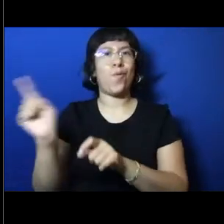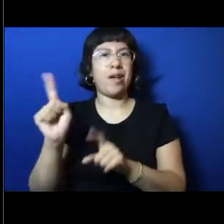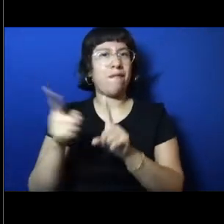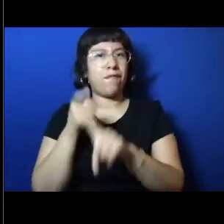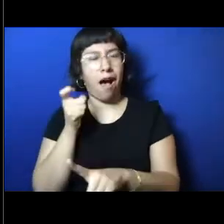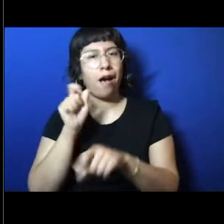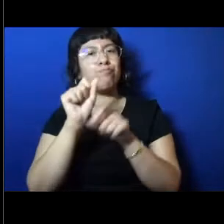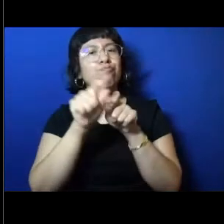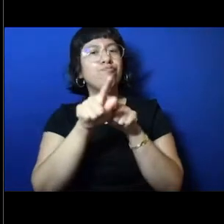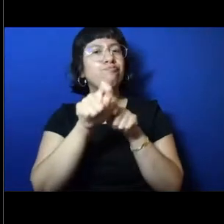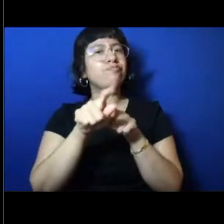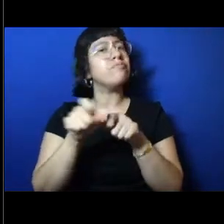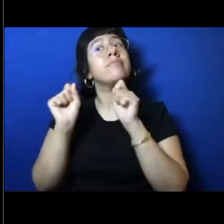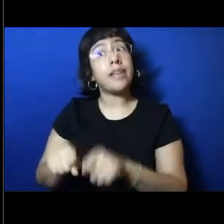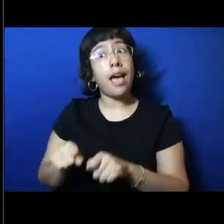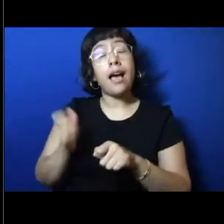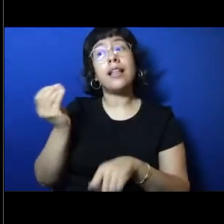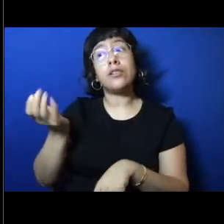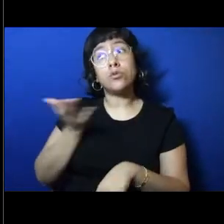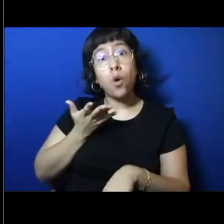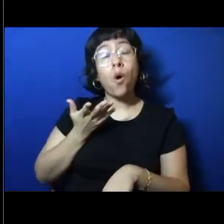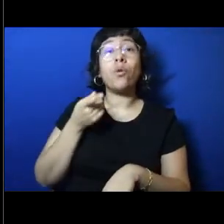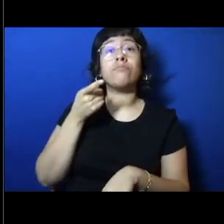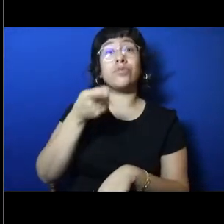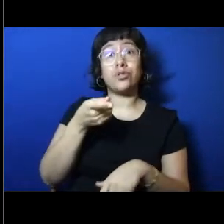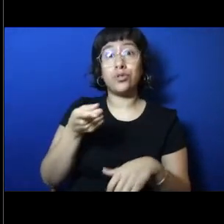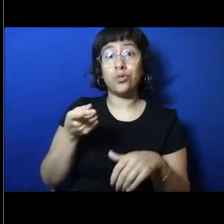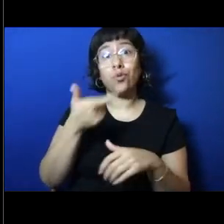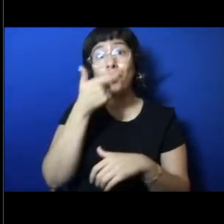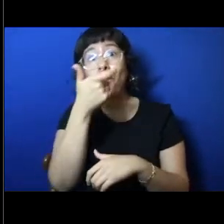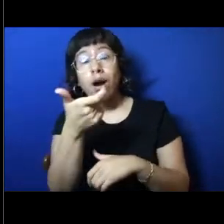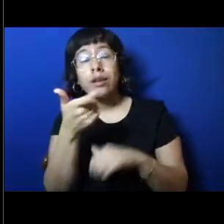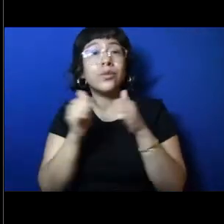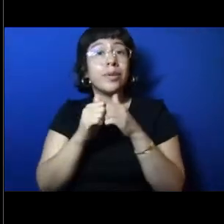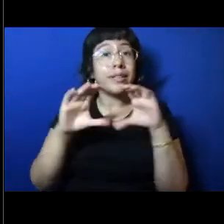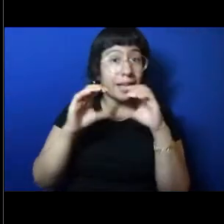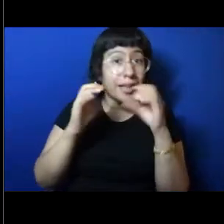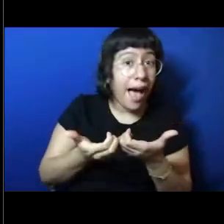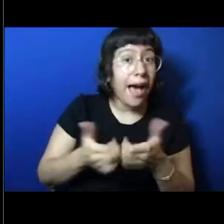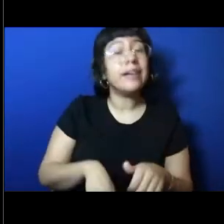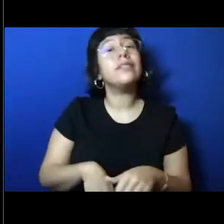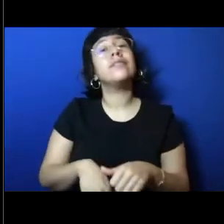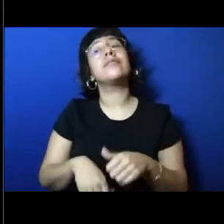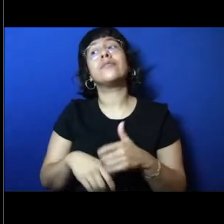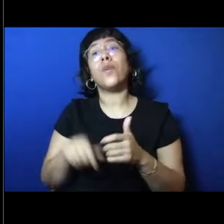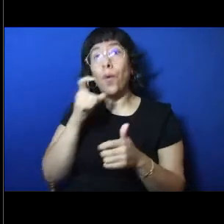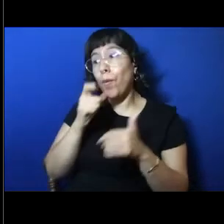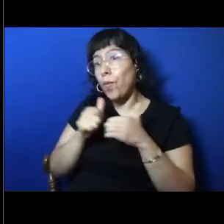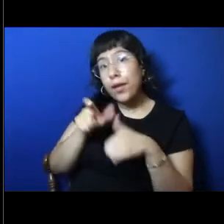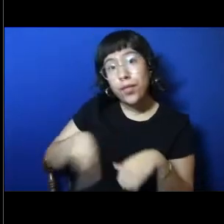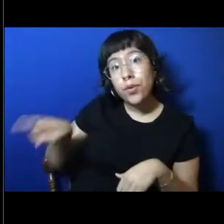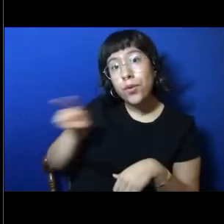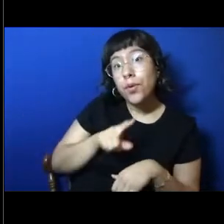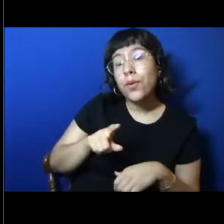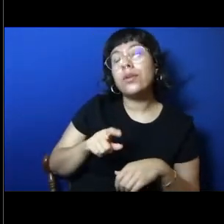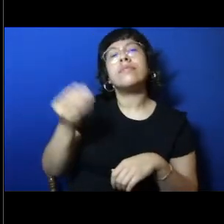Please let us know if you're a class tuning in. And if there are multiple people watching that class let us know who's asking the question.